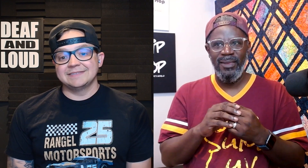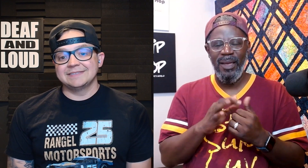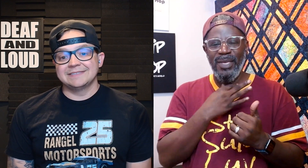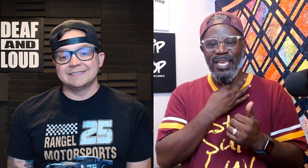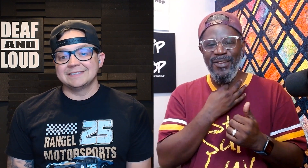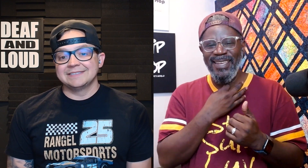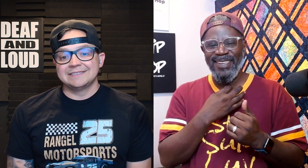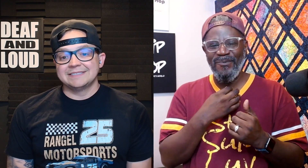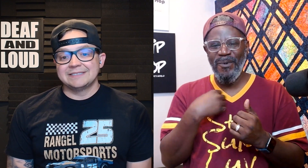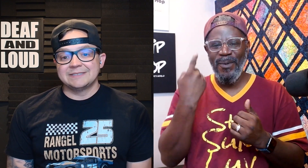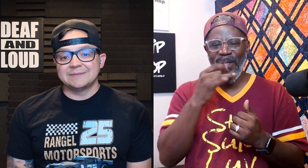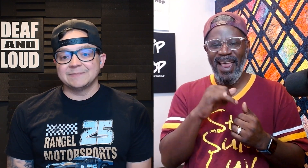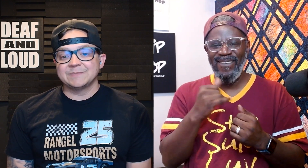I'm curious what it would look like